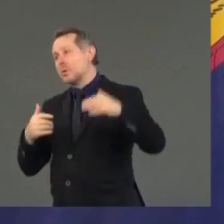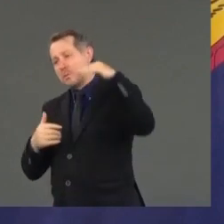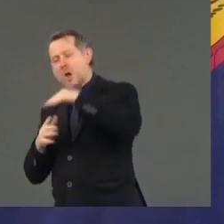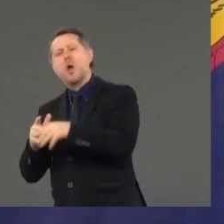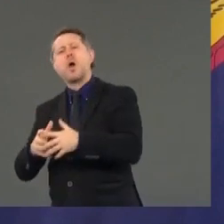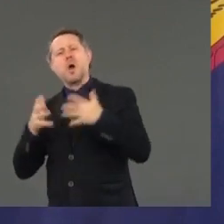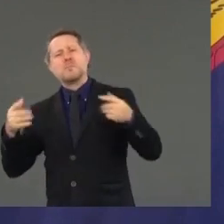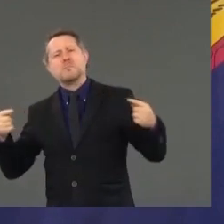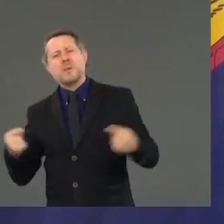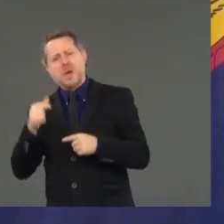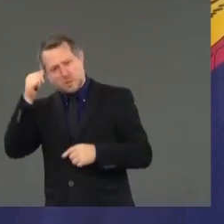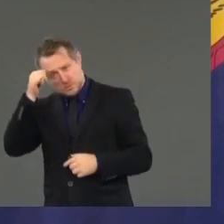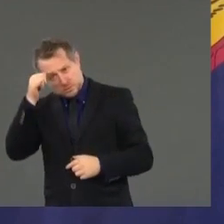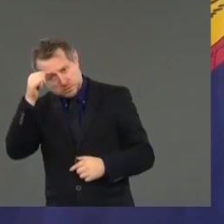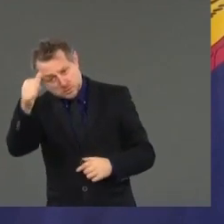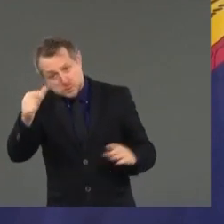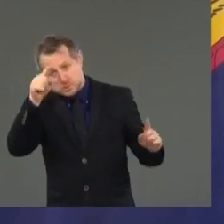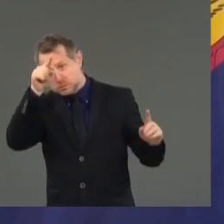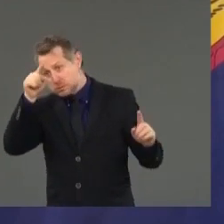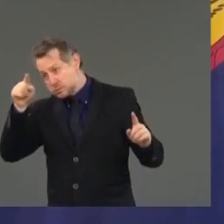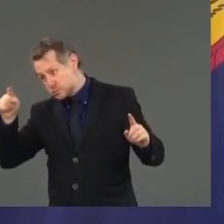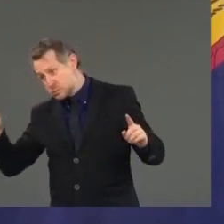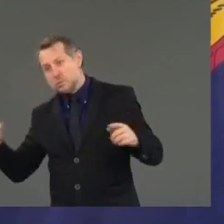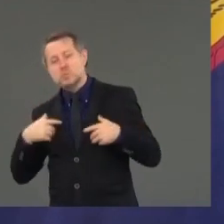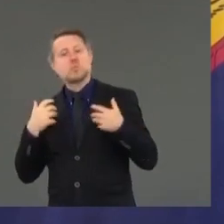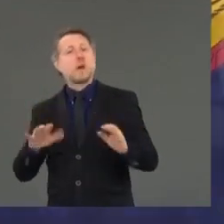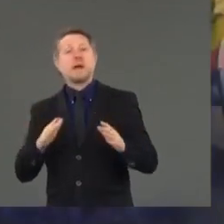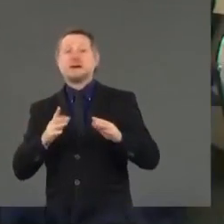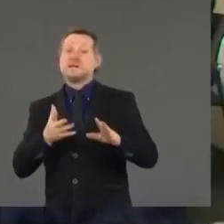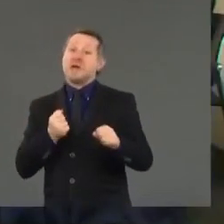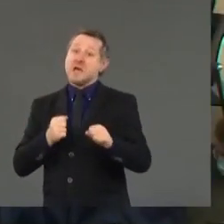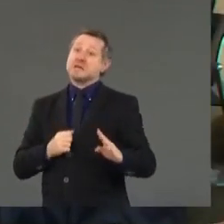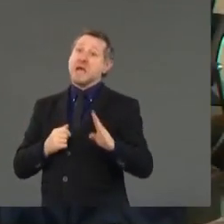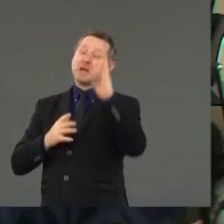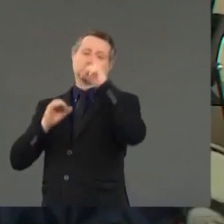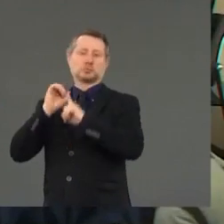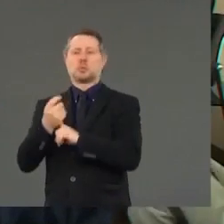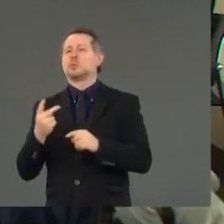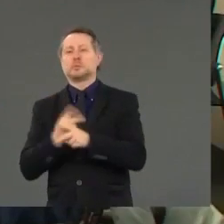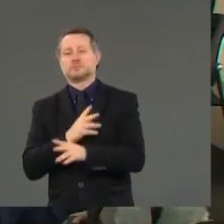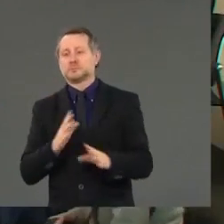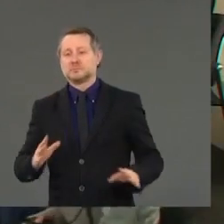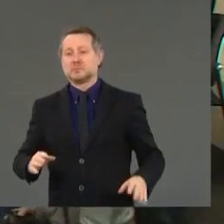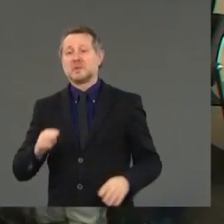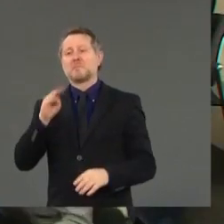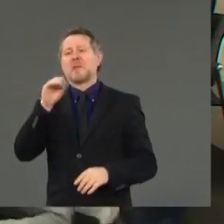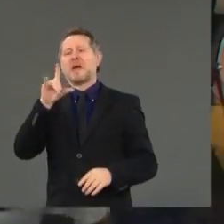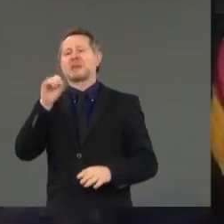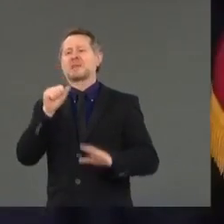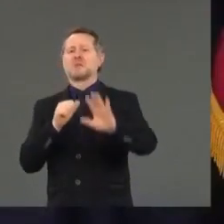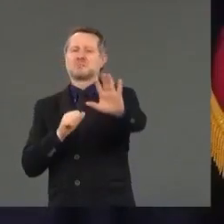VERY SLOW DECLINE THAT TOOK A LOT OF PAIN AND A LOT OF TIME. WE DON'T WANT TO MAKE A MISTAKE